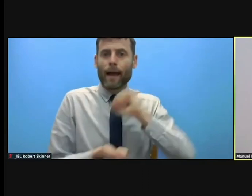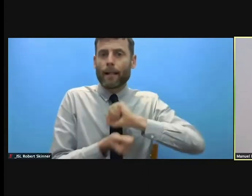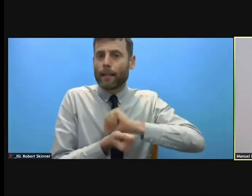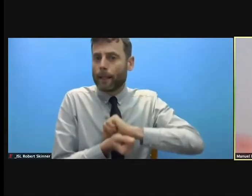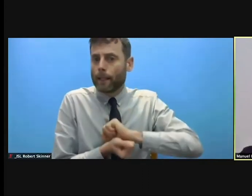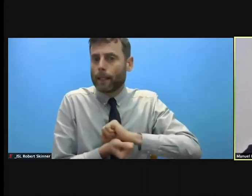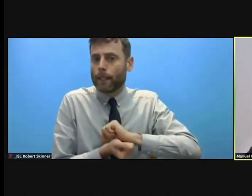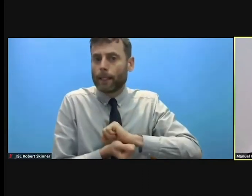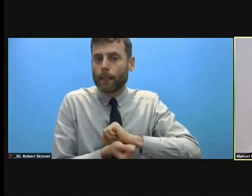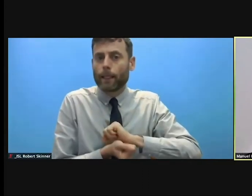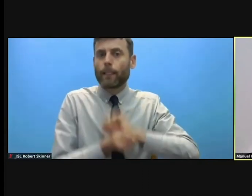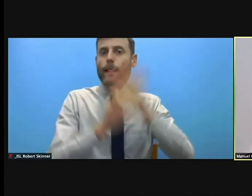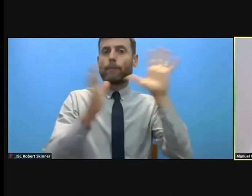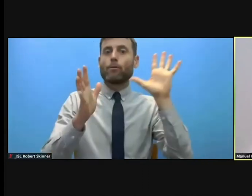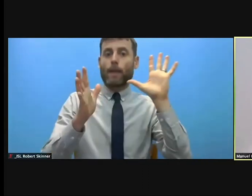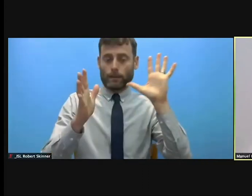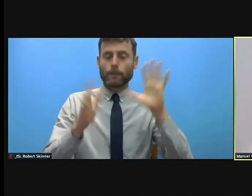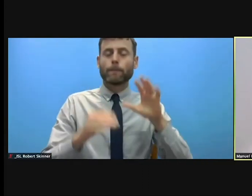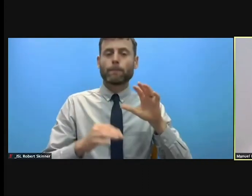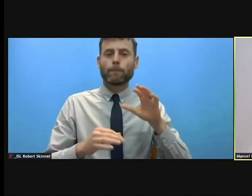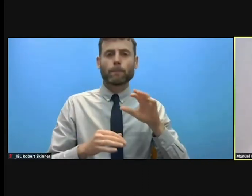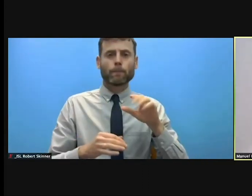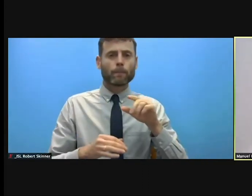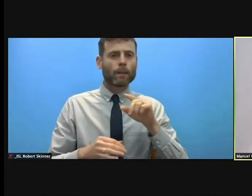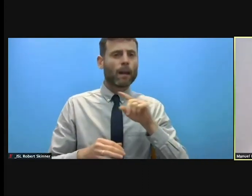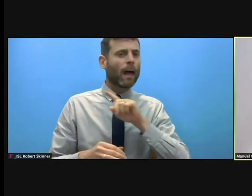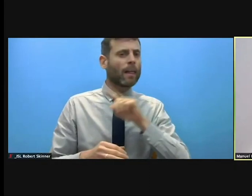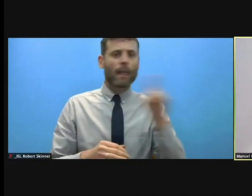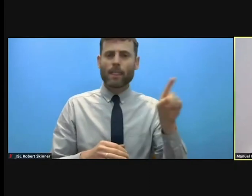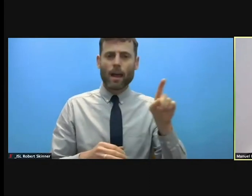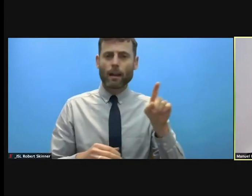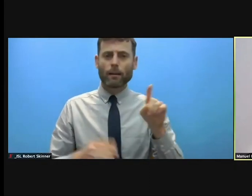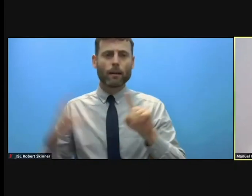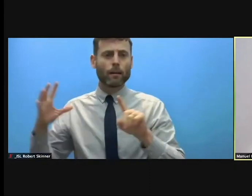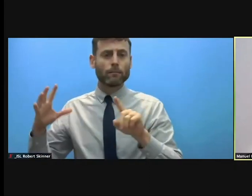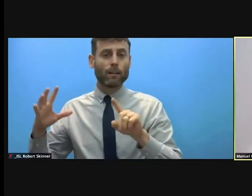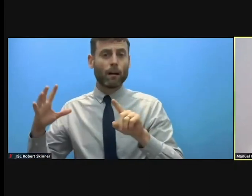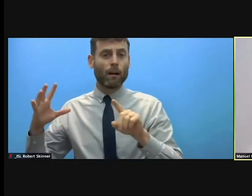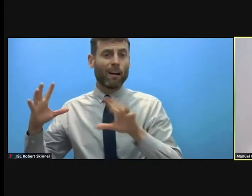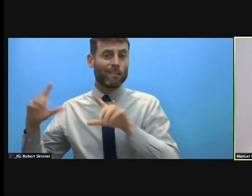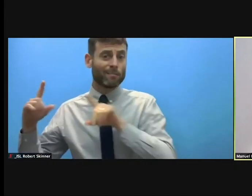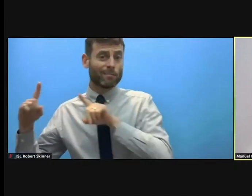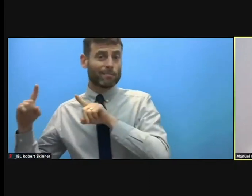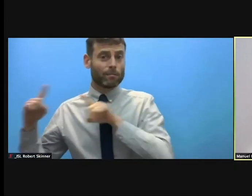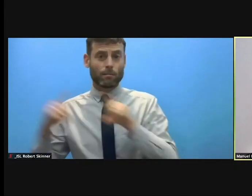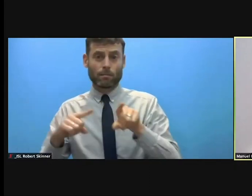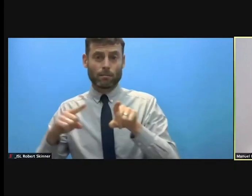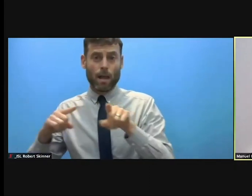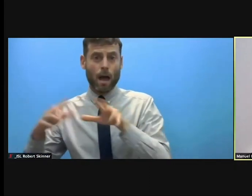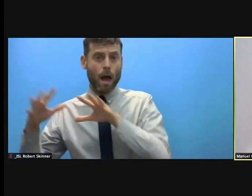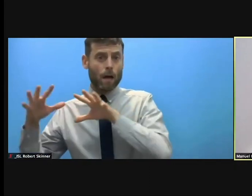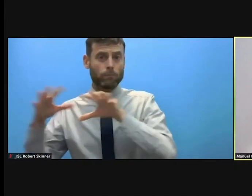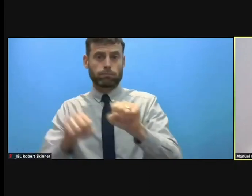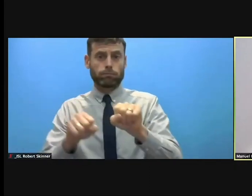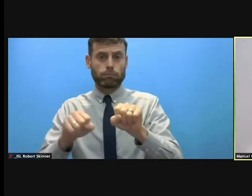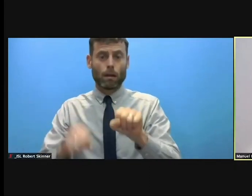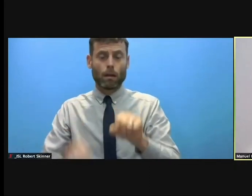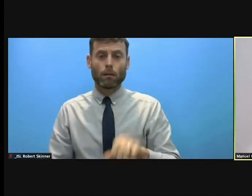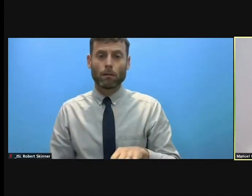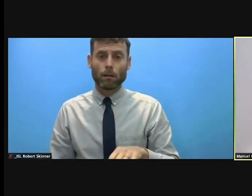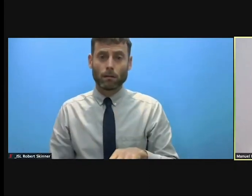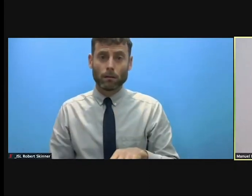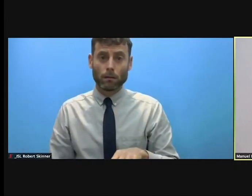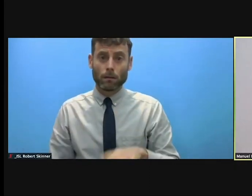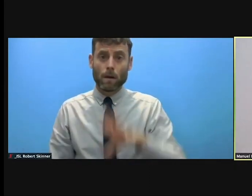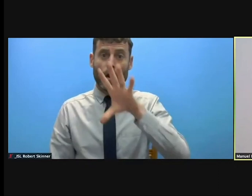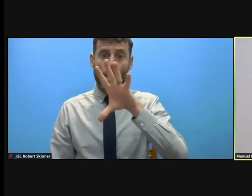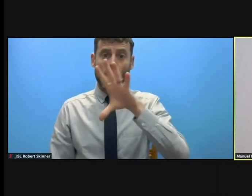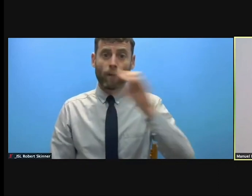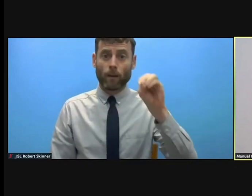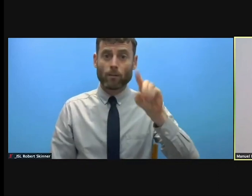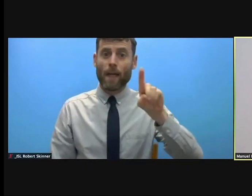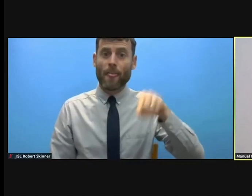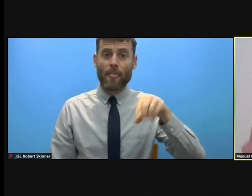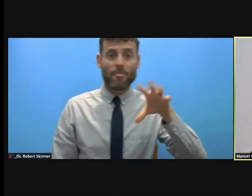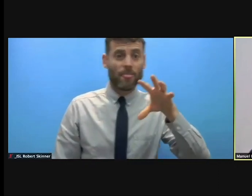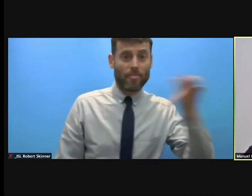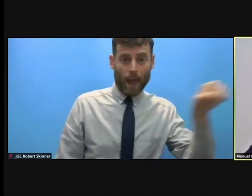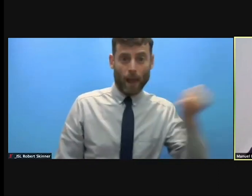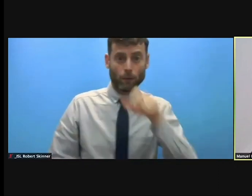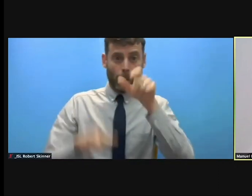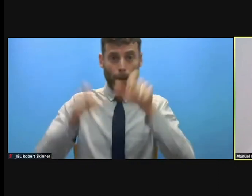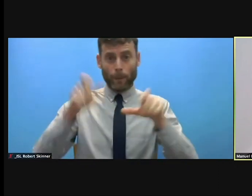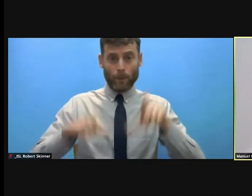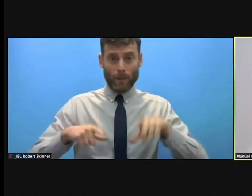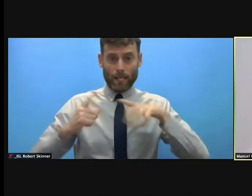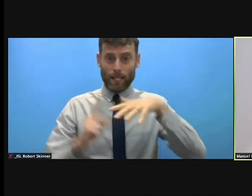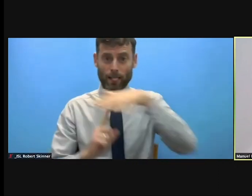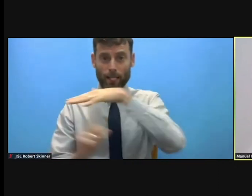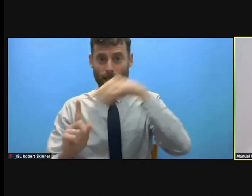fell in an attack where over half a million civilians were located. We have a refugee crisis,